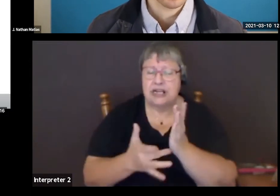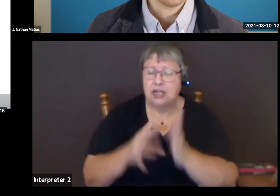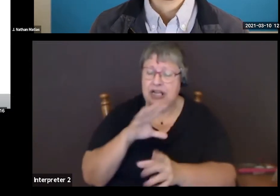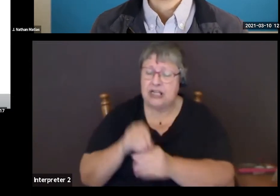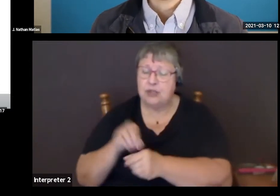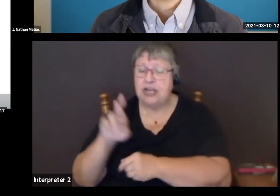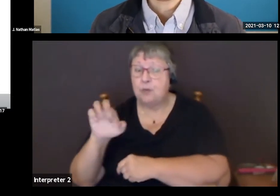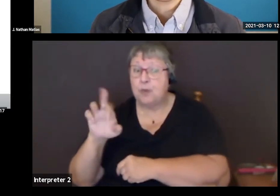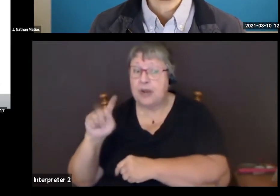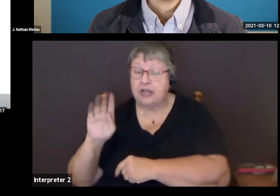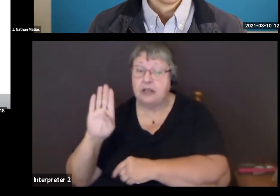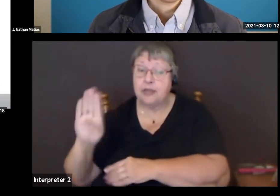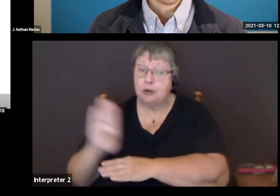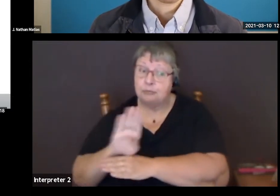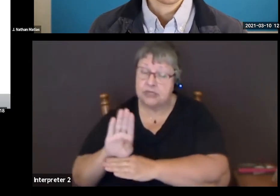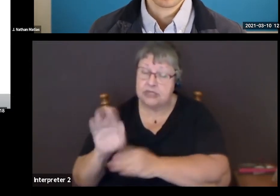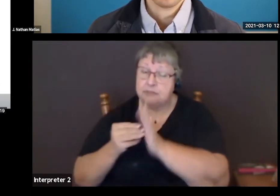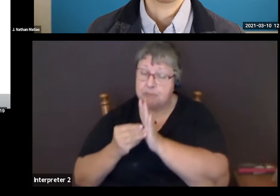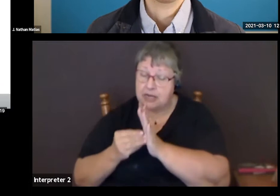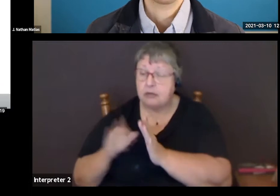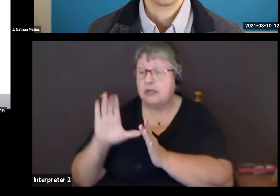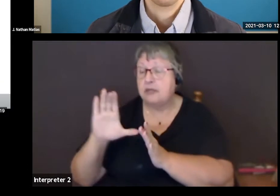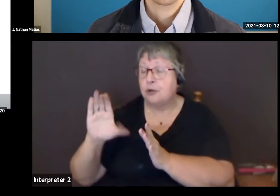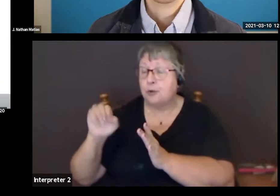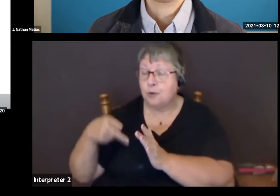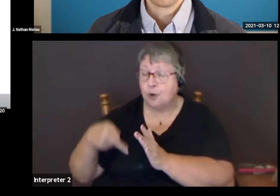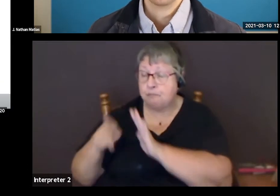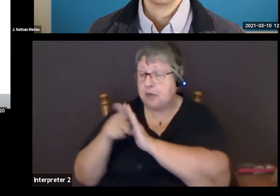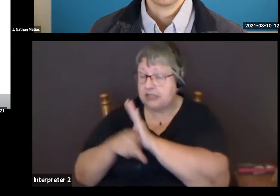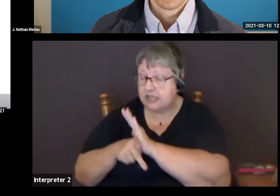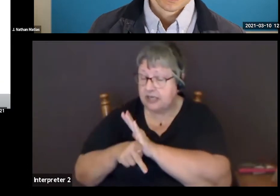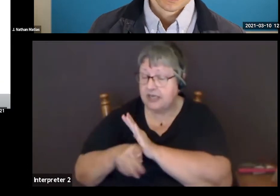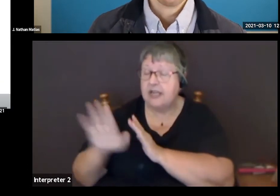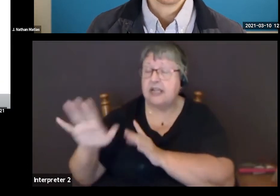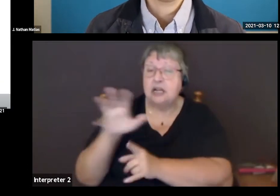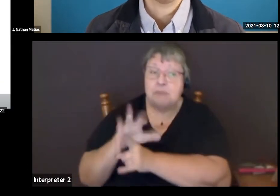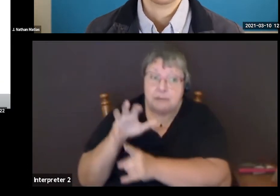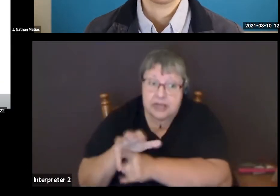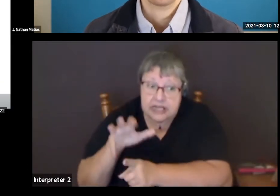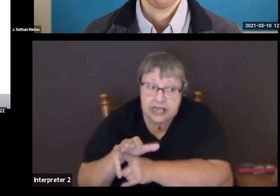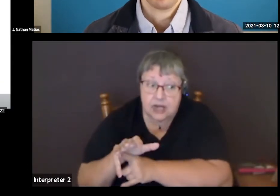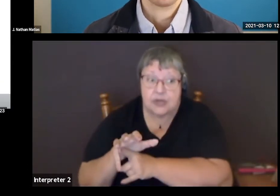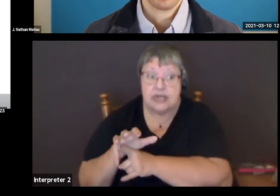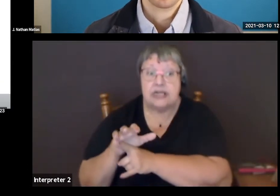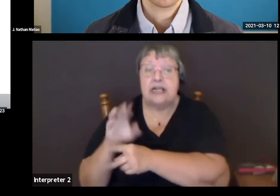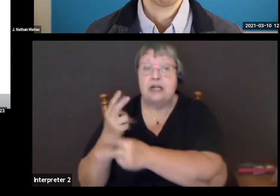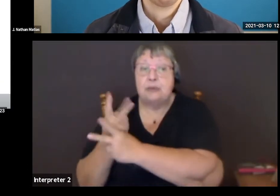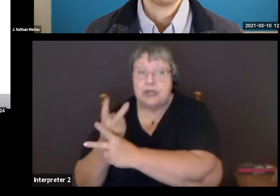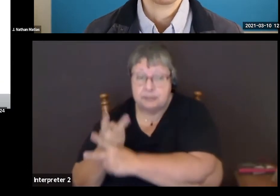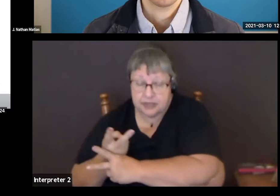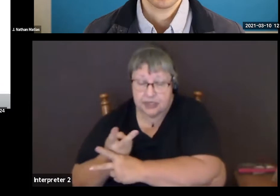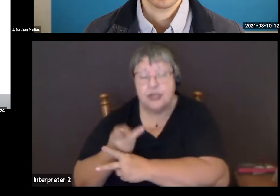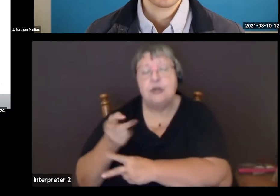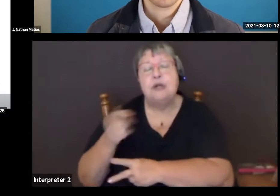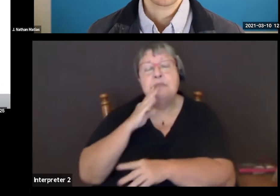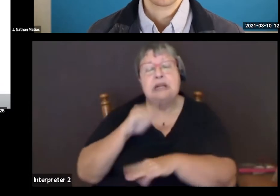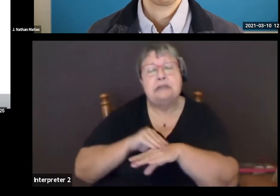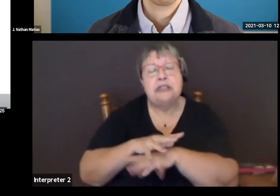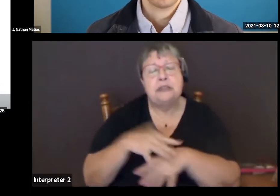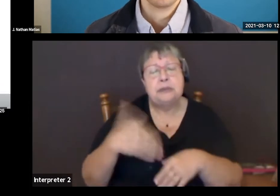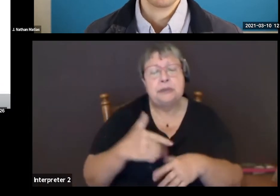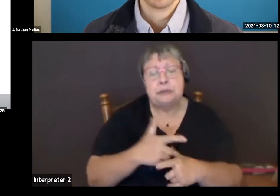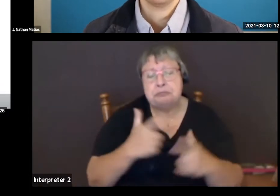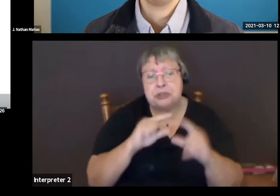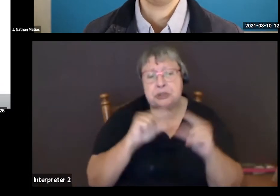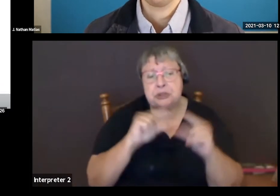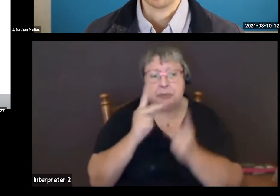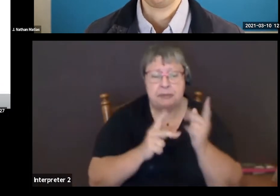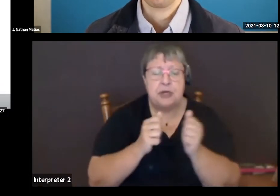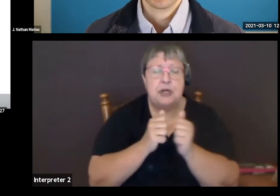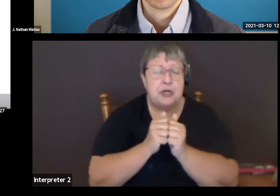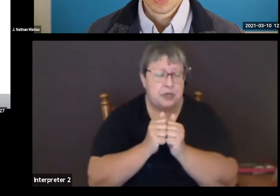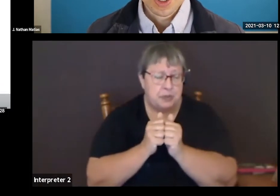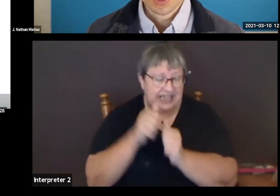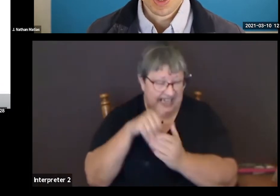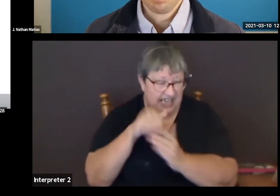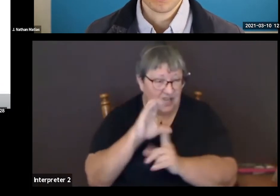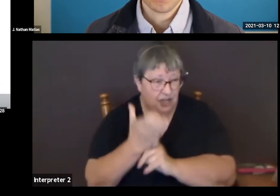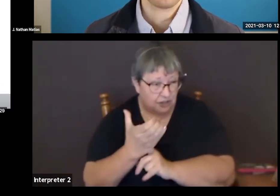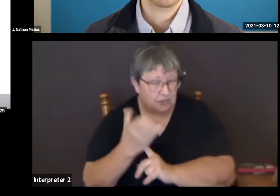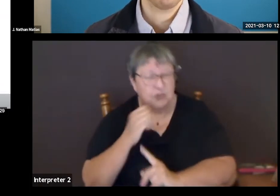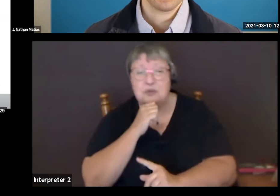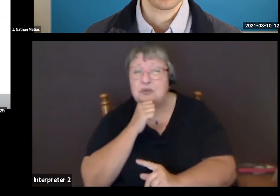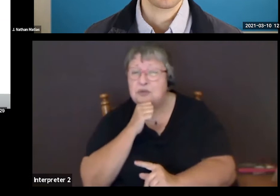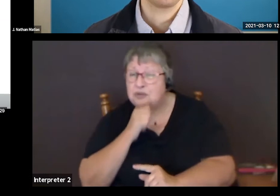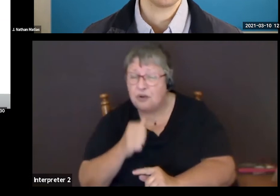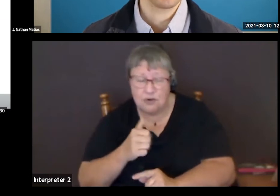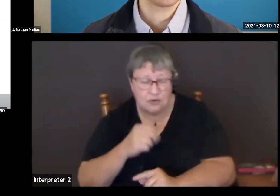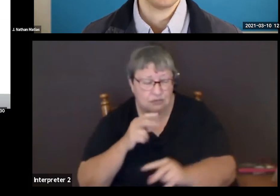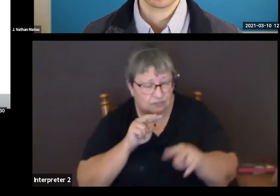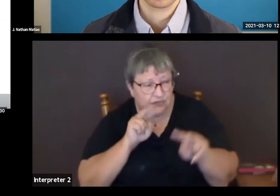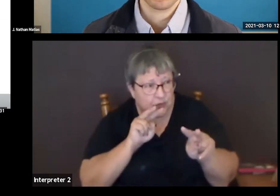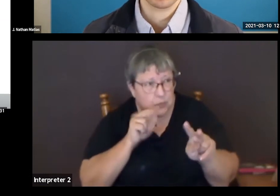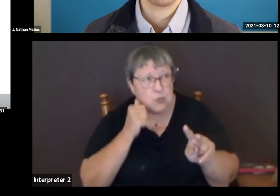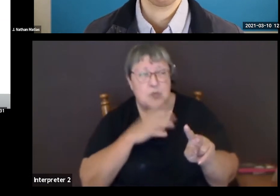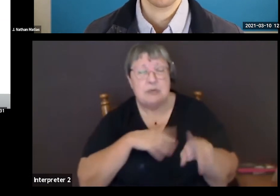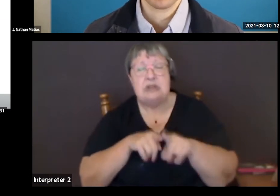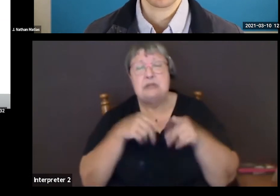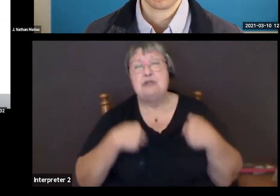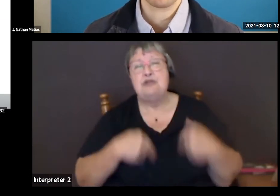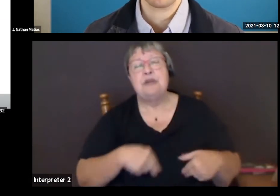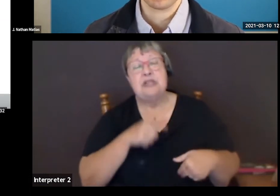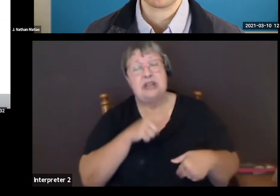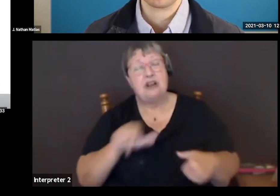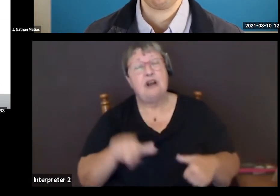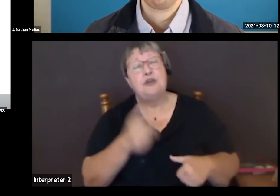model, its corporate policies and its popularity algorithms, were driving and being influenced by large group of people in cultures with dehumanizing views of women, encouraged by the many thousands of others who viewed and spread this material without